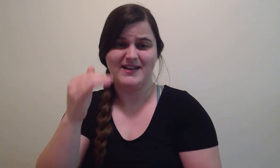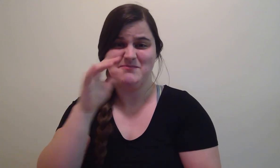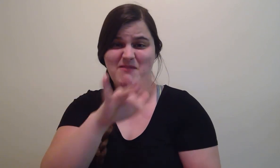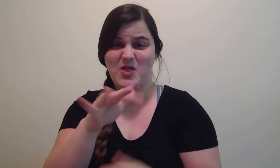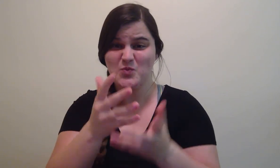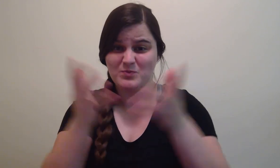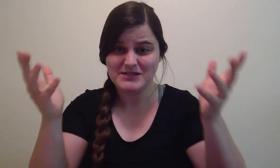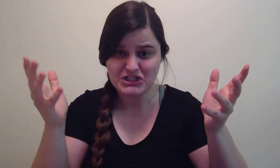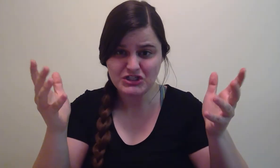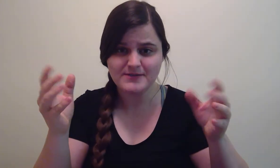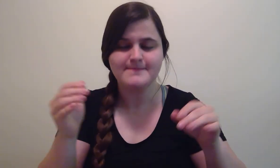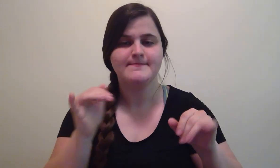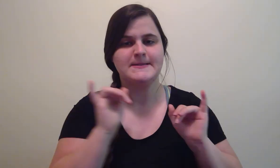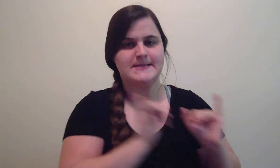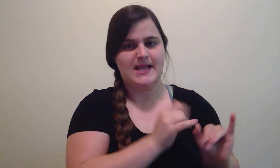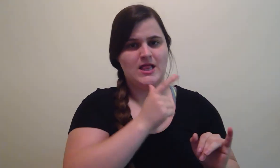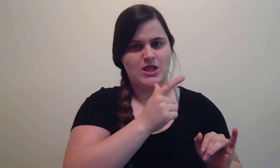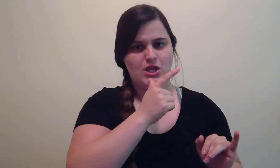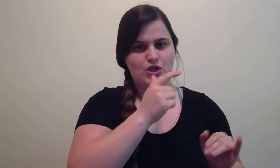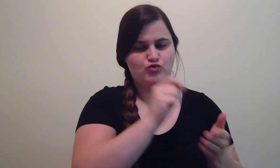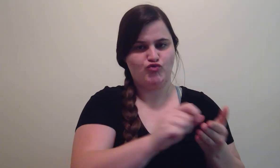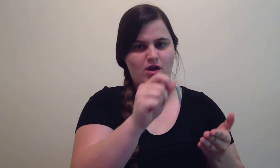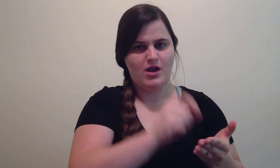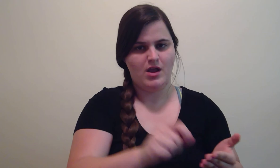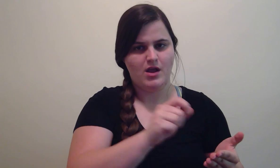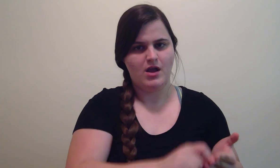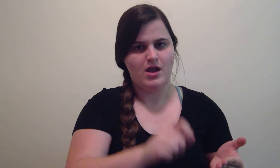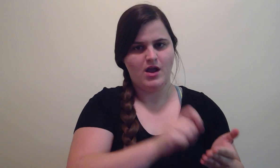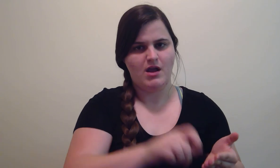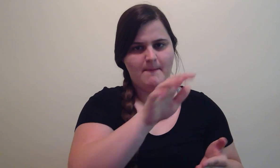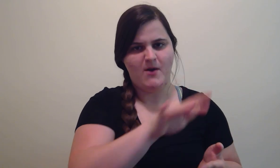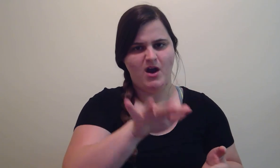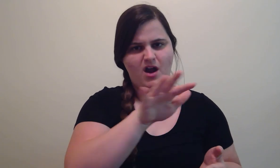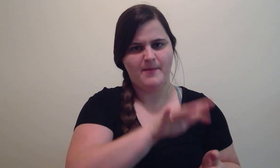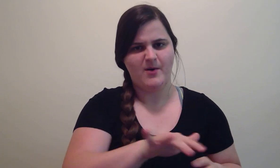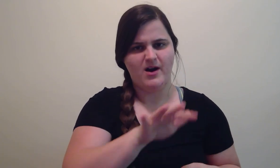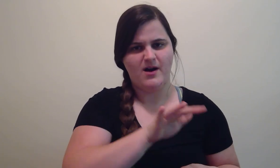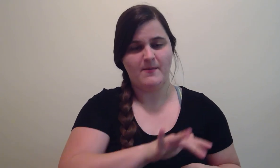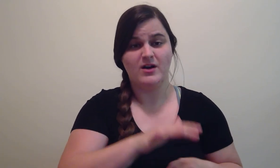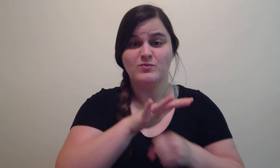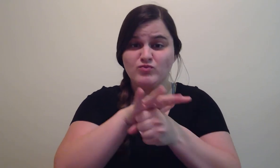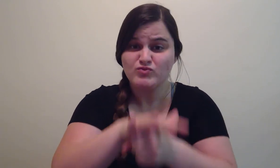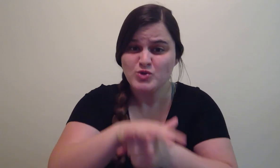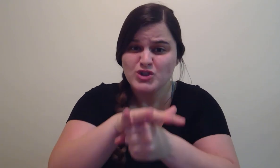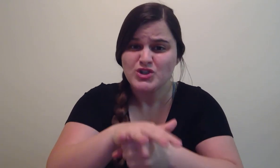where if you missed more than seven out of twenty-five words, you had to spend lunch inside with him, Writing your words over and over and over again.